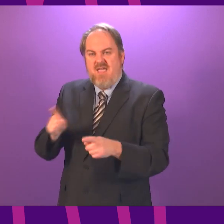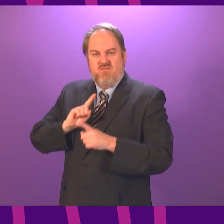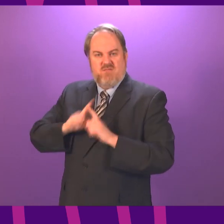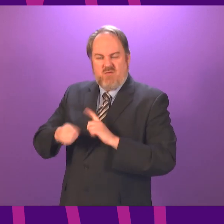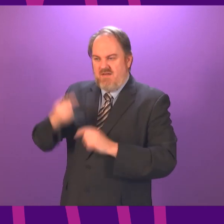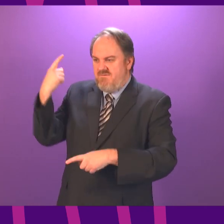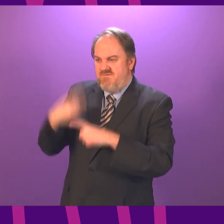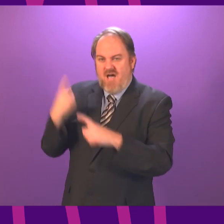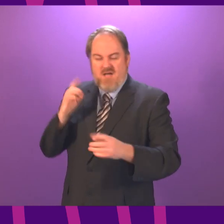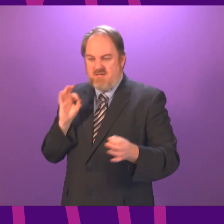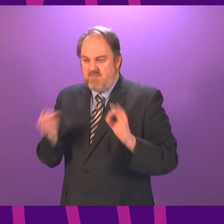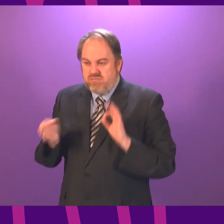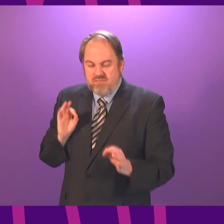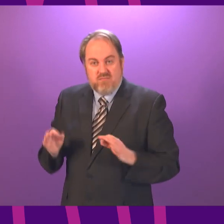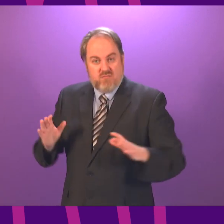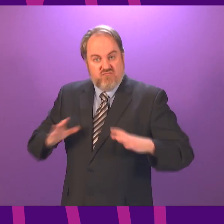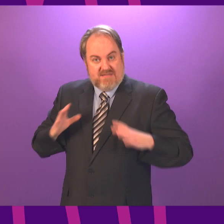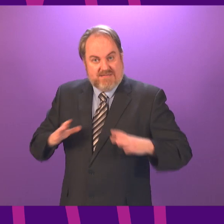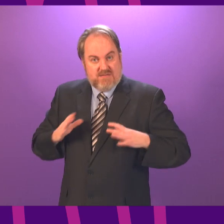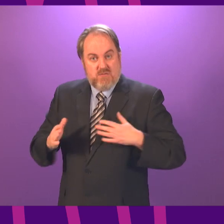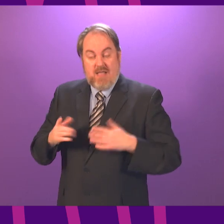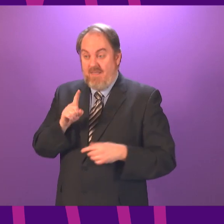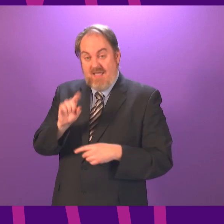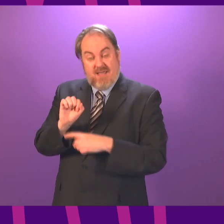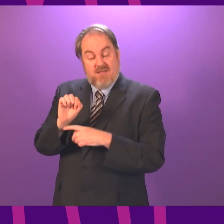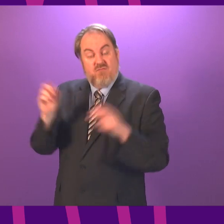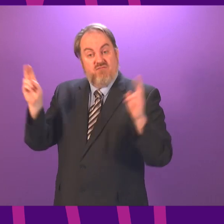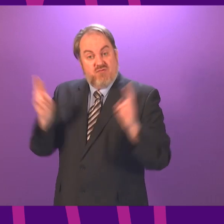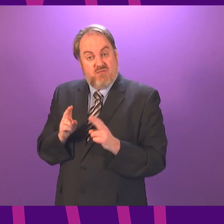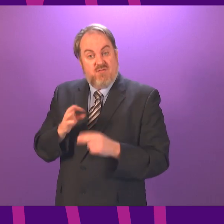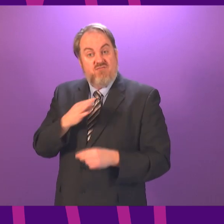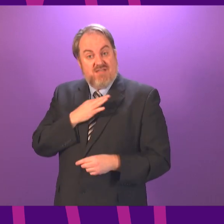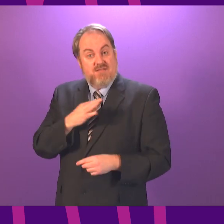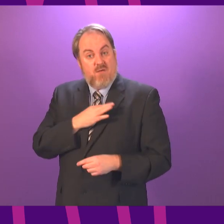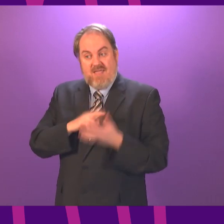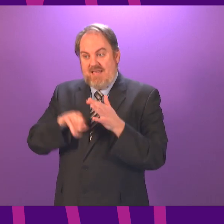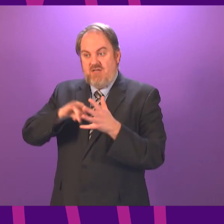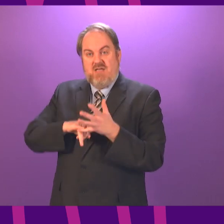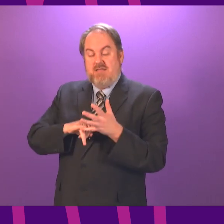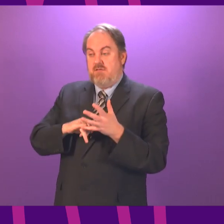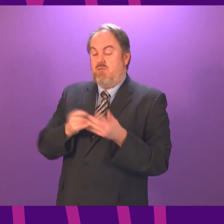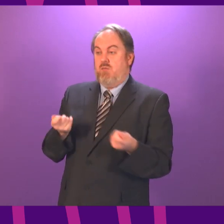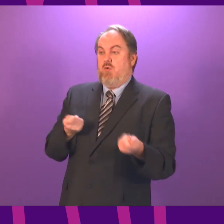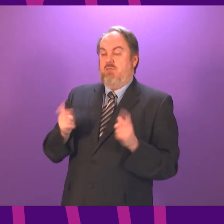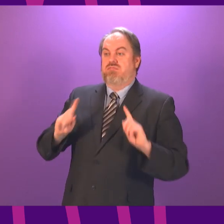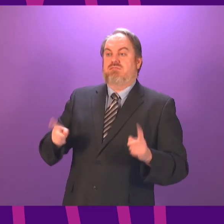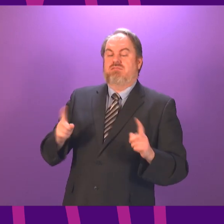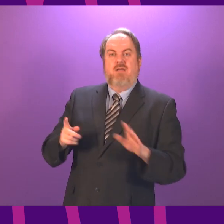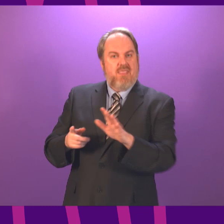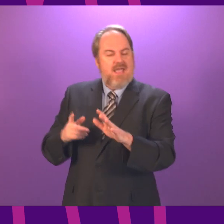It also says that the actions that were taken prevented “the NHS from becoming overwhelmed”. What Audit Scotland describes as